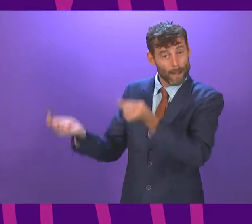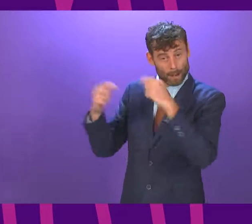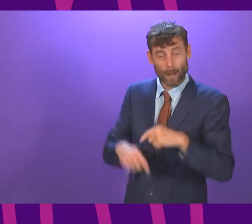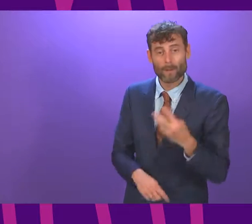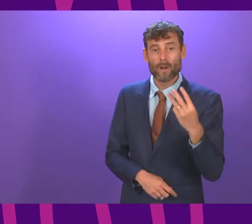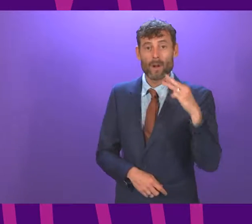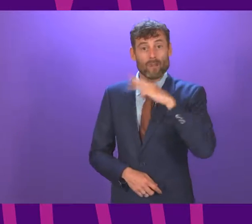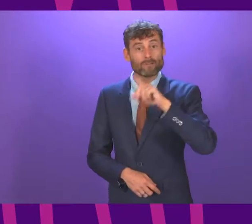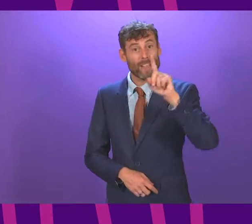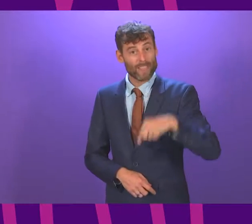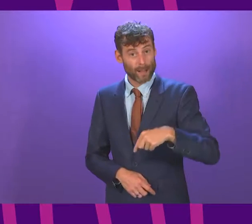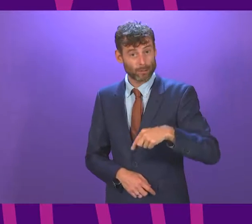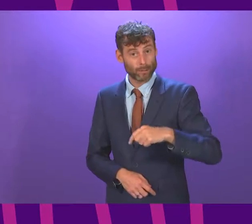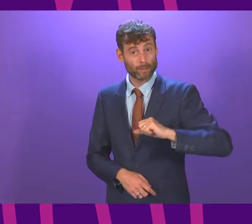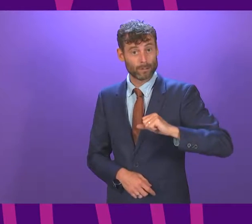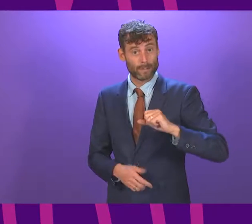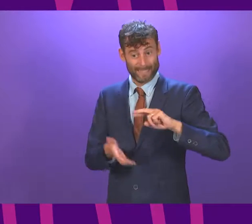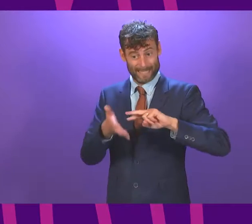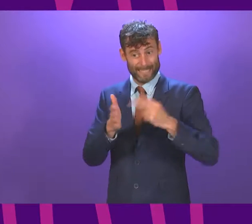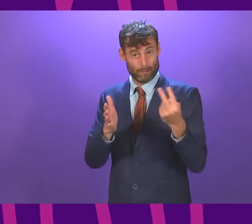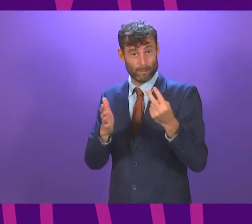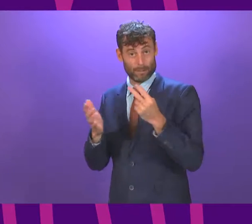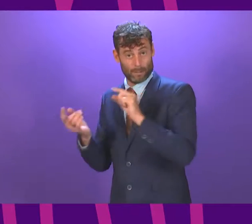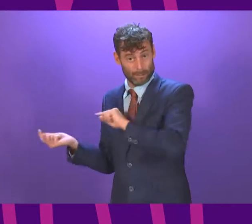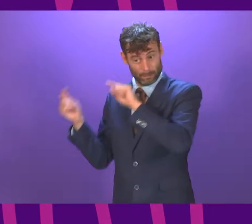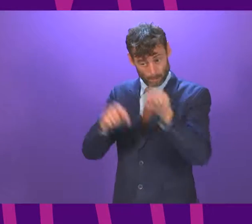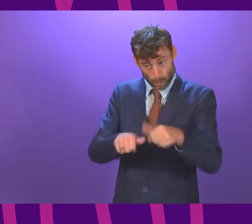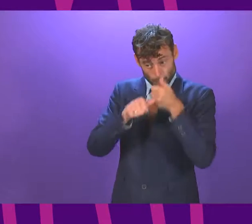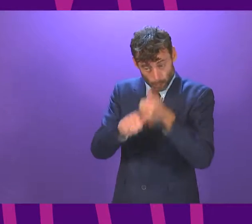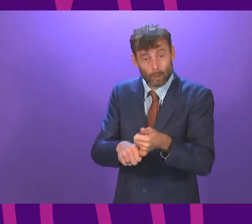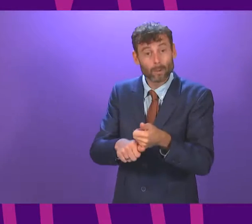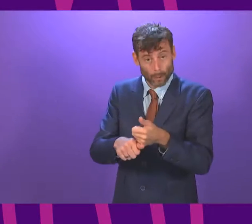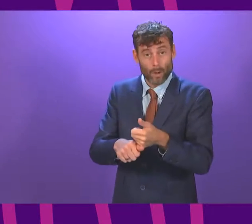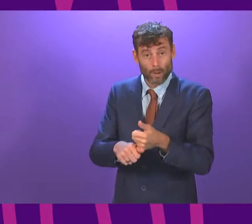per cent of the total number who were received by the UK under the Syrian resettlement scheme.